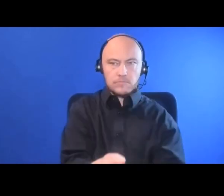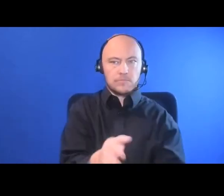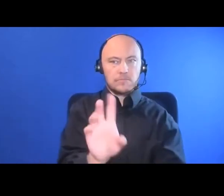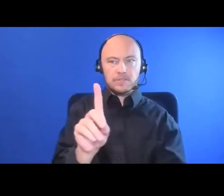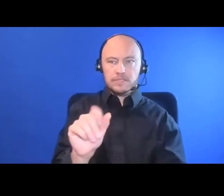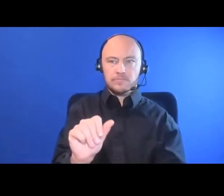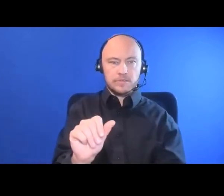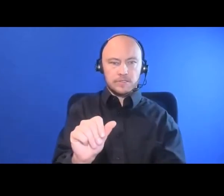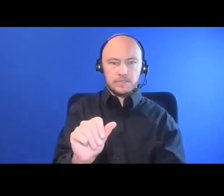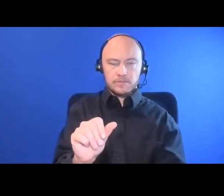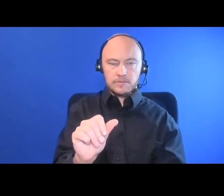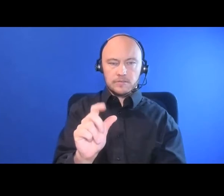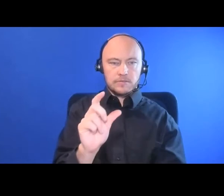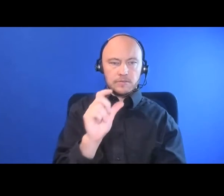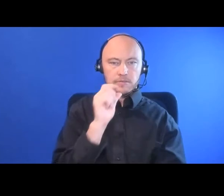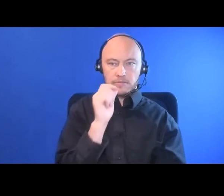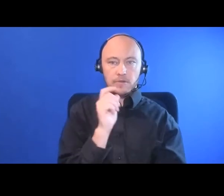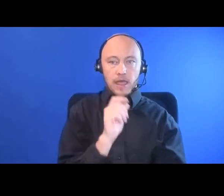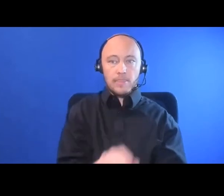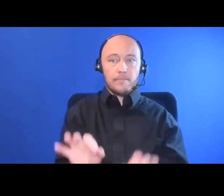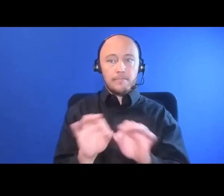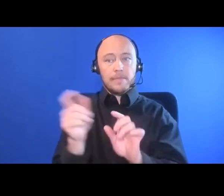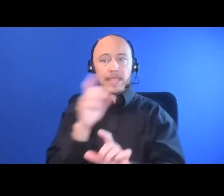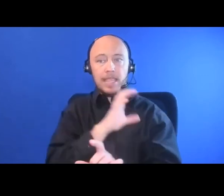not through the main character, but through other characters.